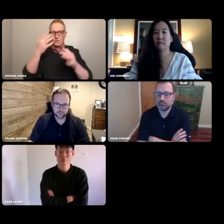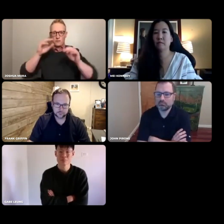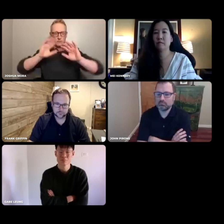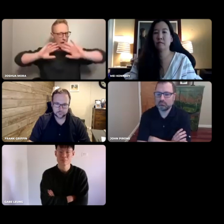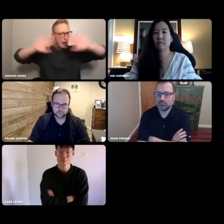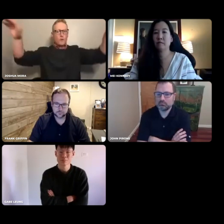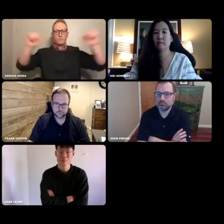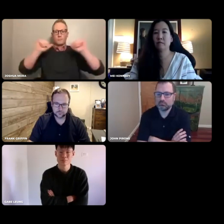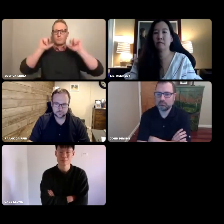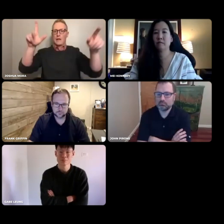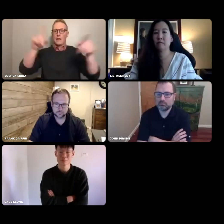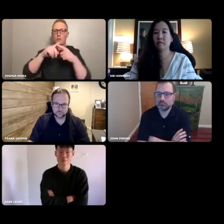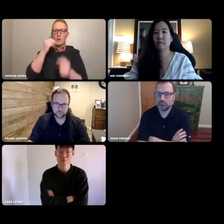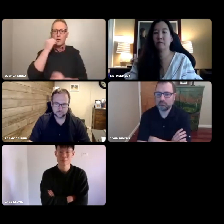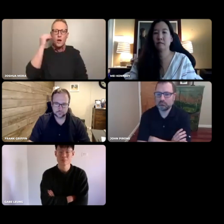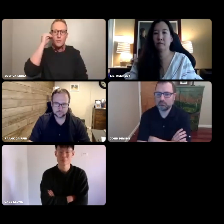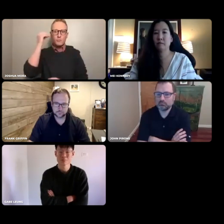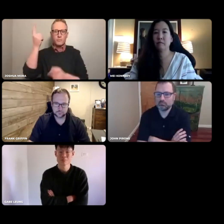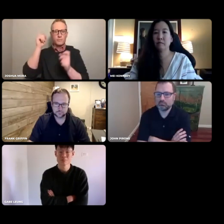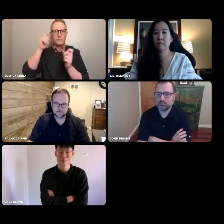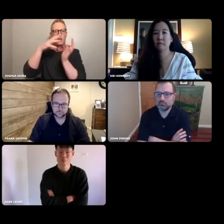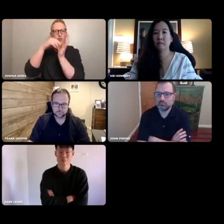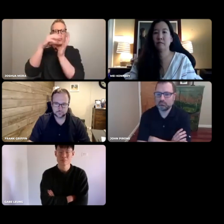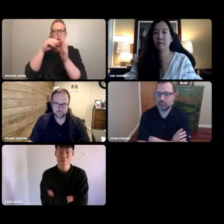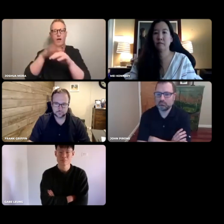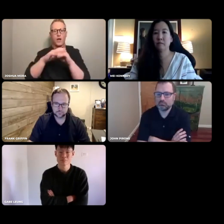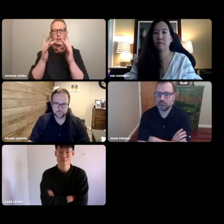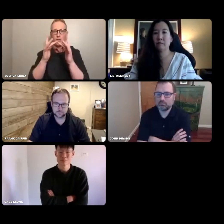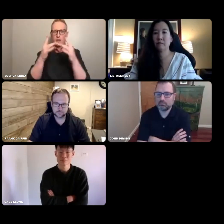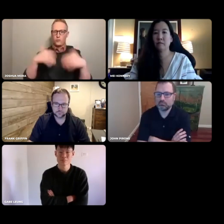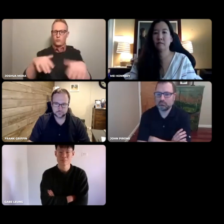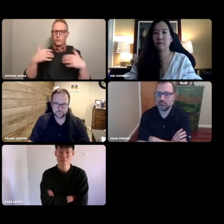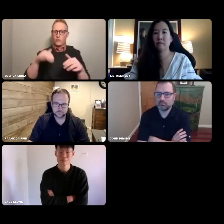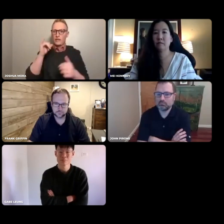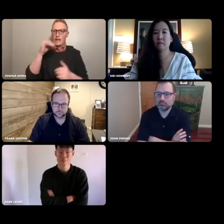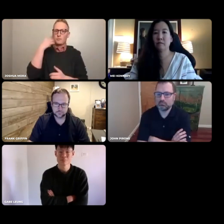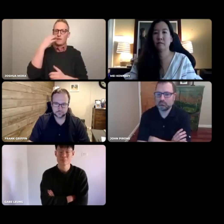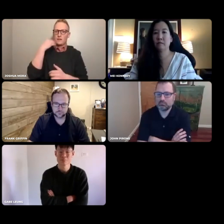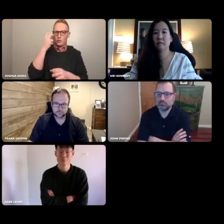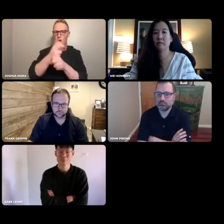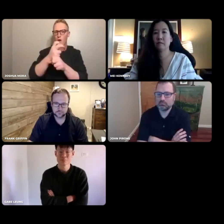All schools -- from K-12 through college -- have sent everyone home.